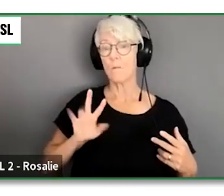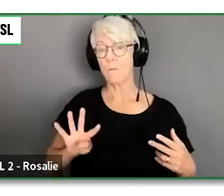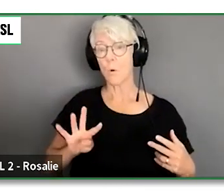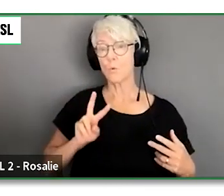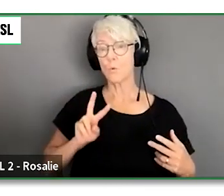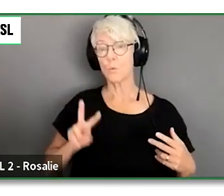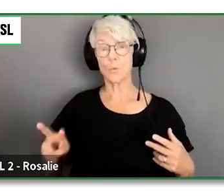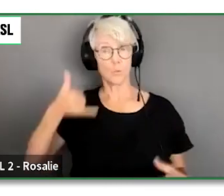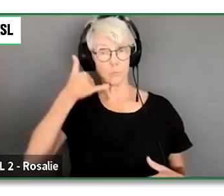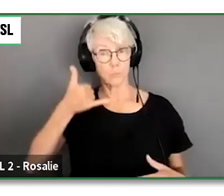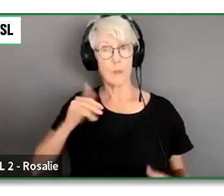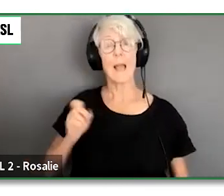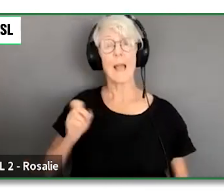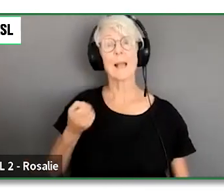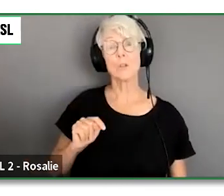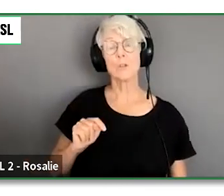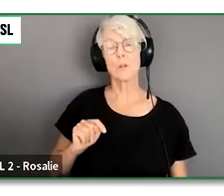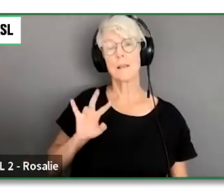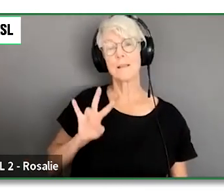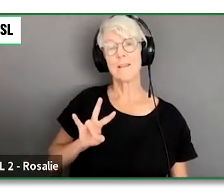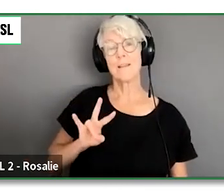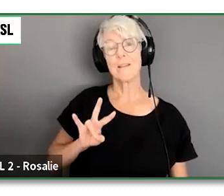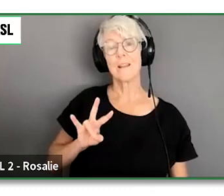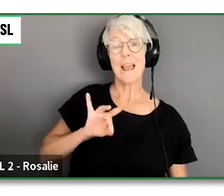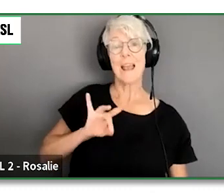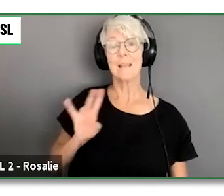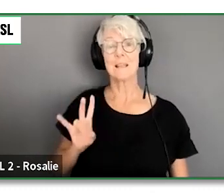extension 7879.